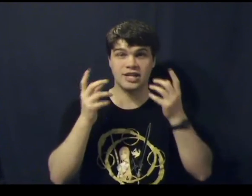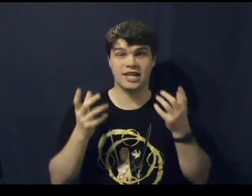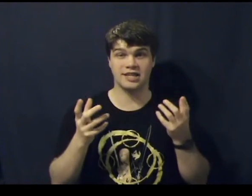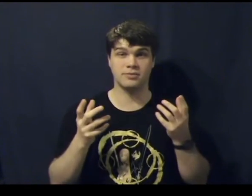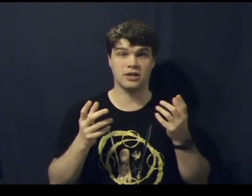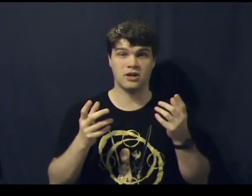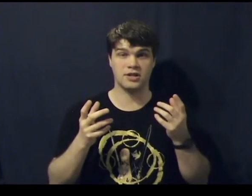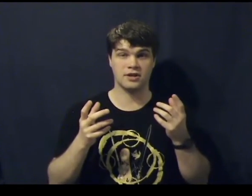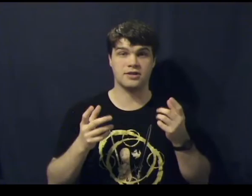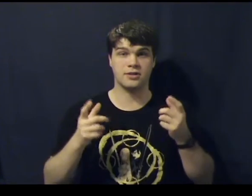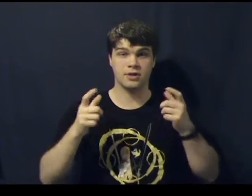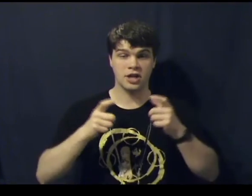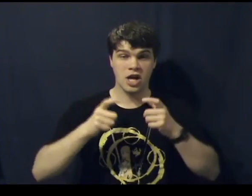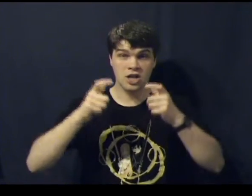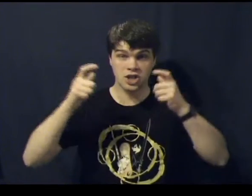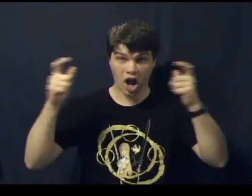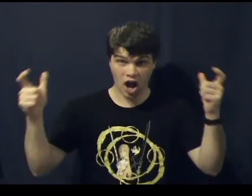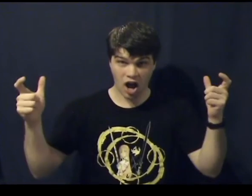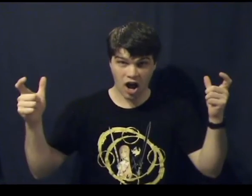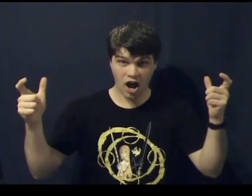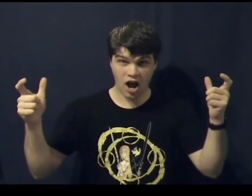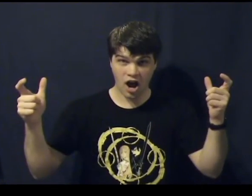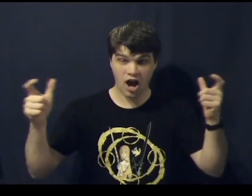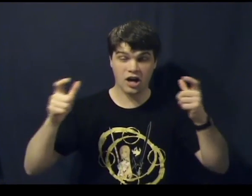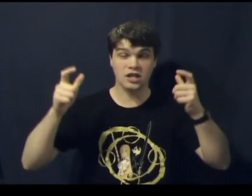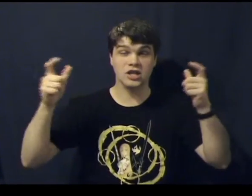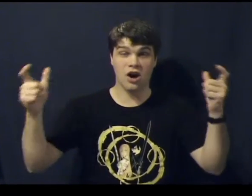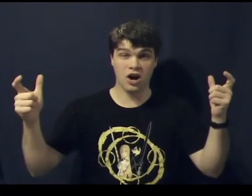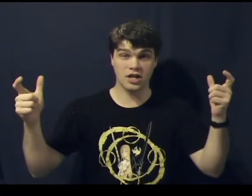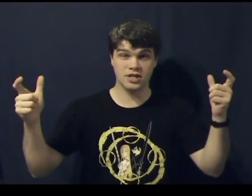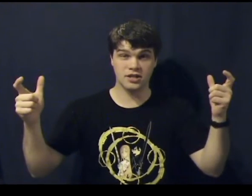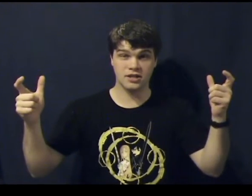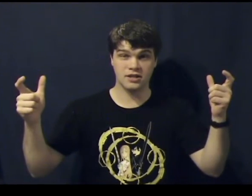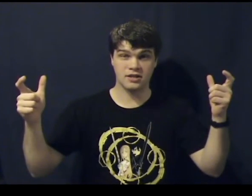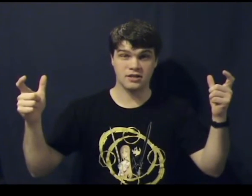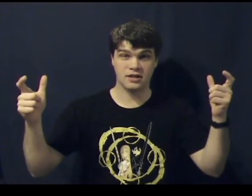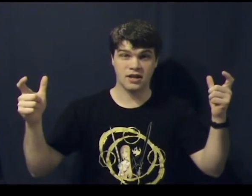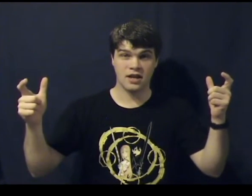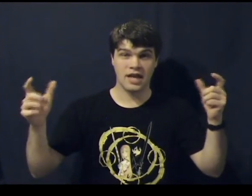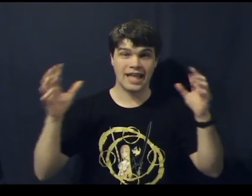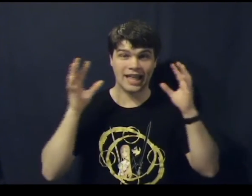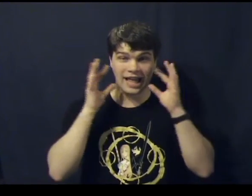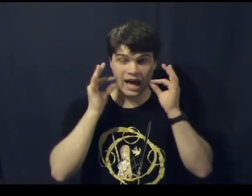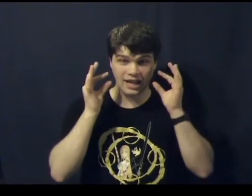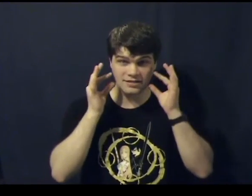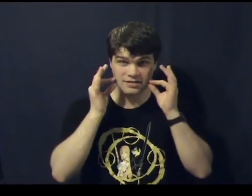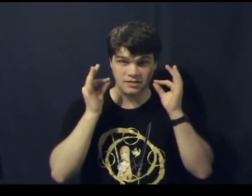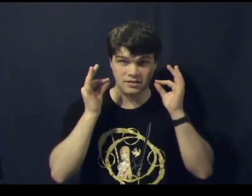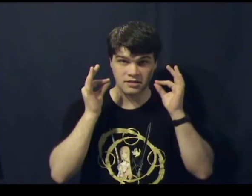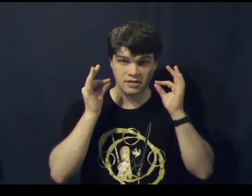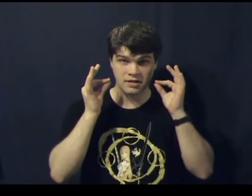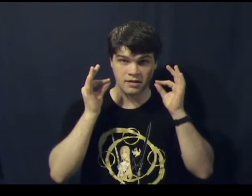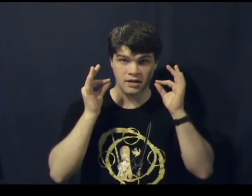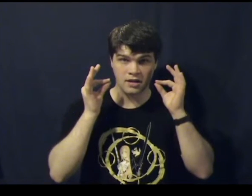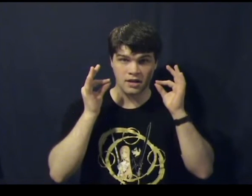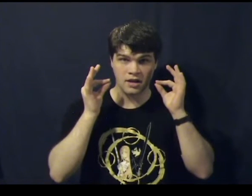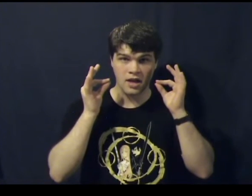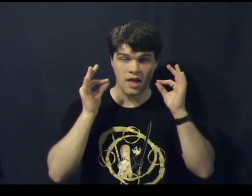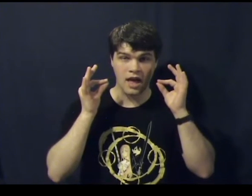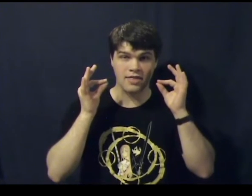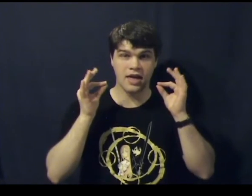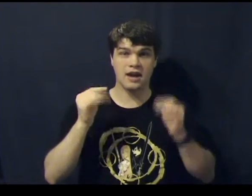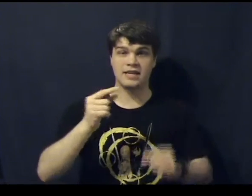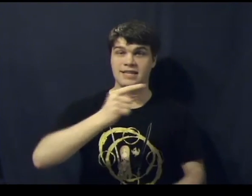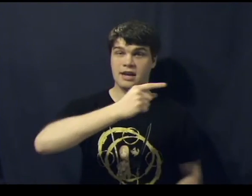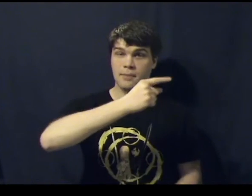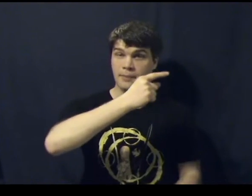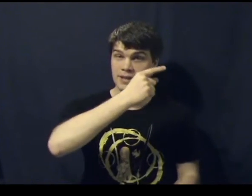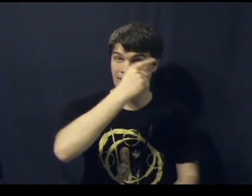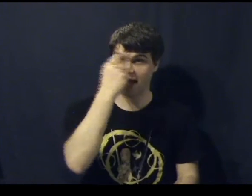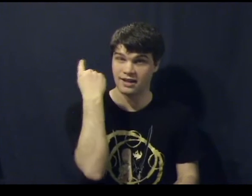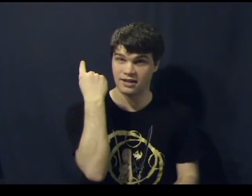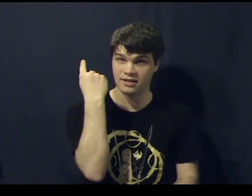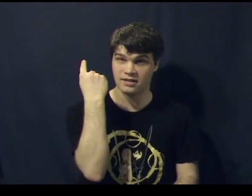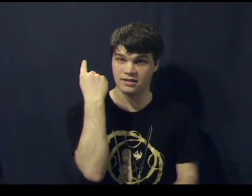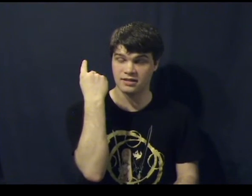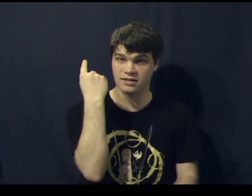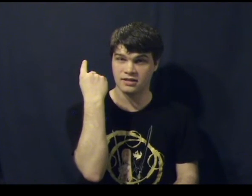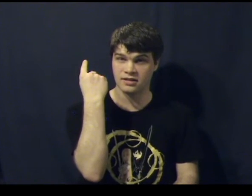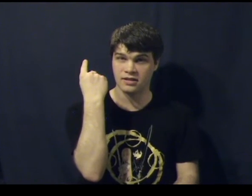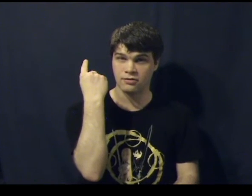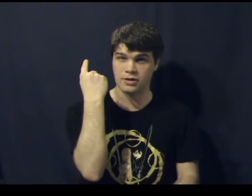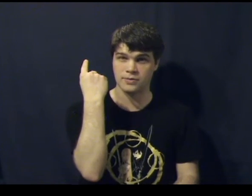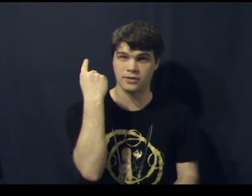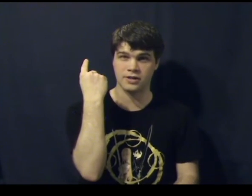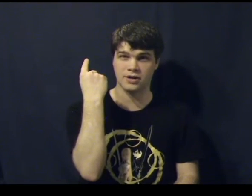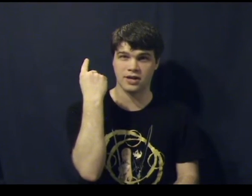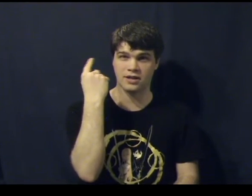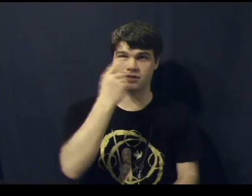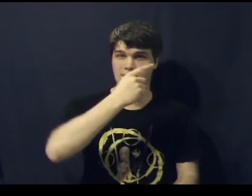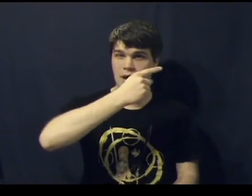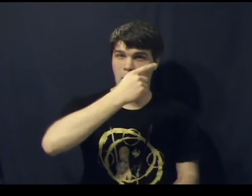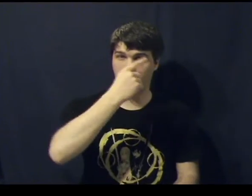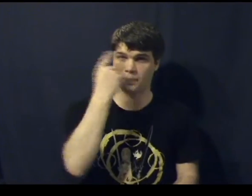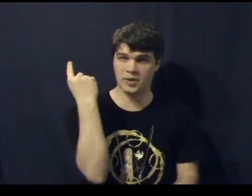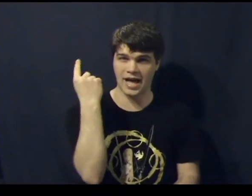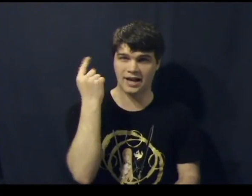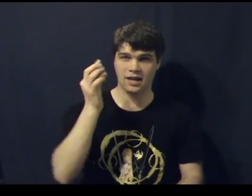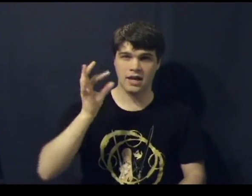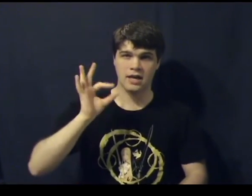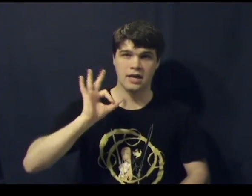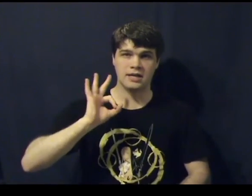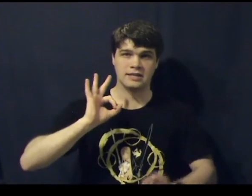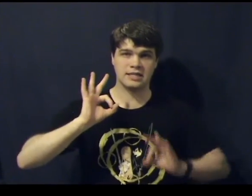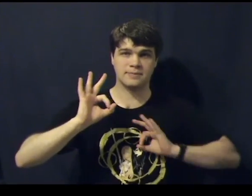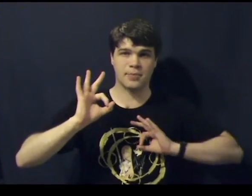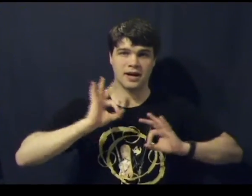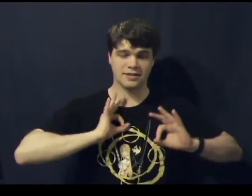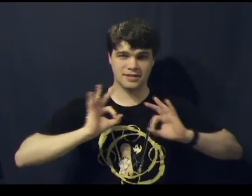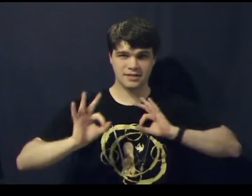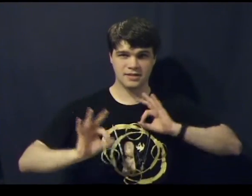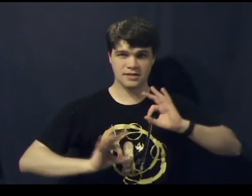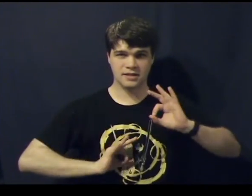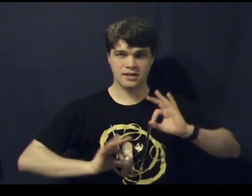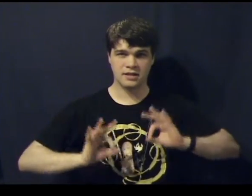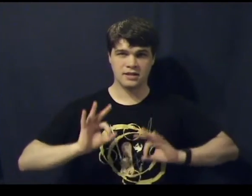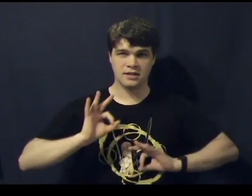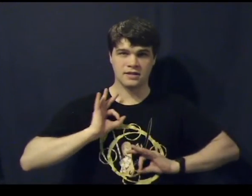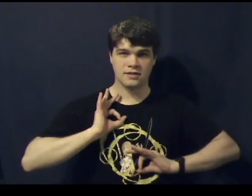a little bit larger too. A large cat, and then I said black, which we learned in our colors, black, spots. Okay?